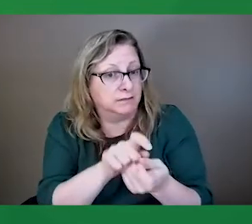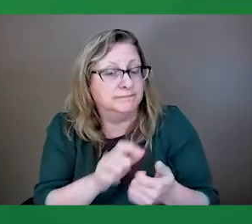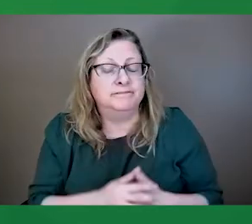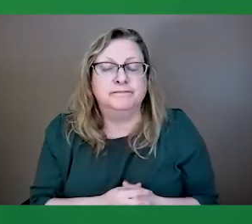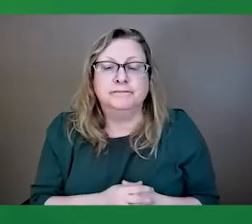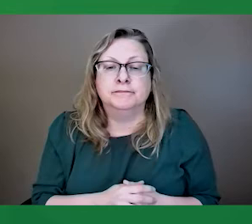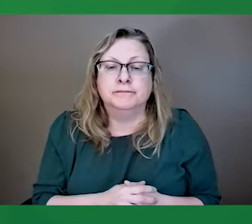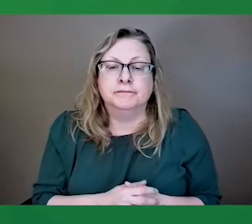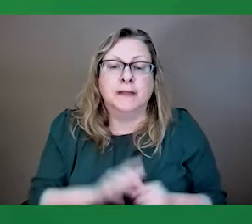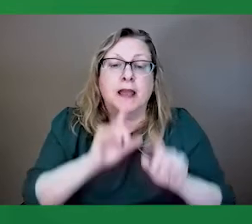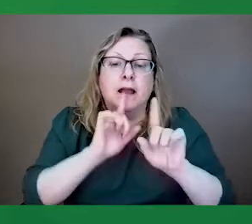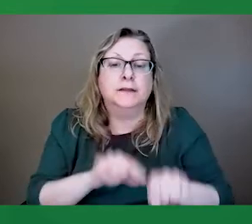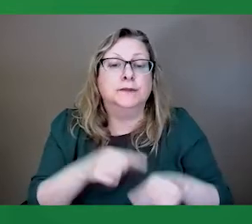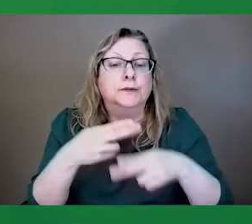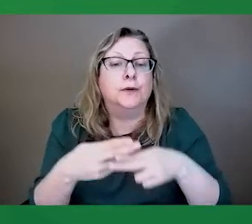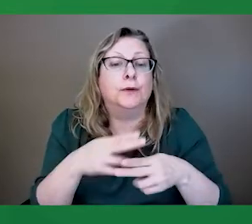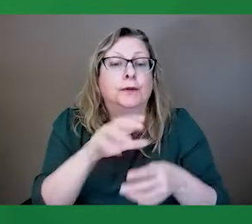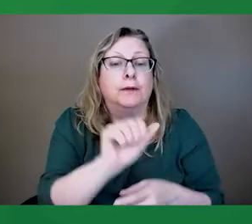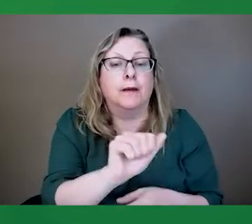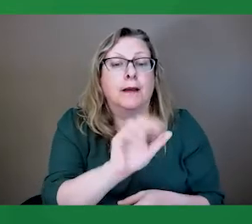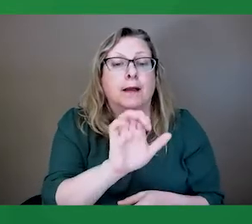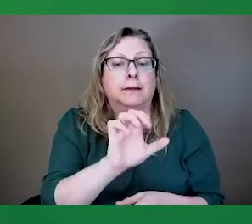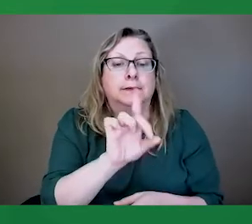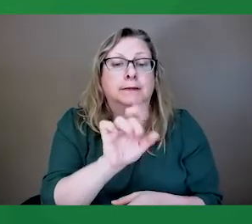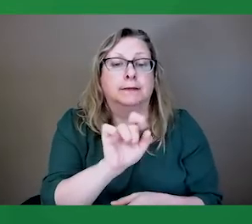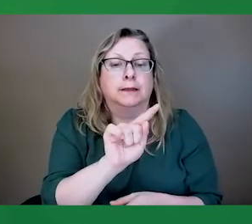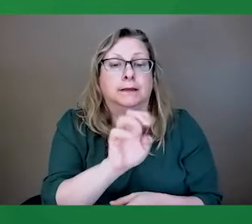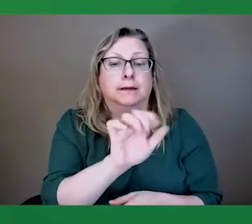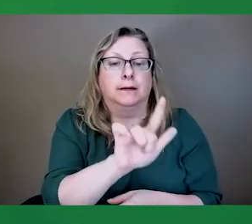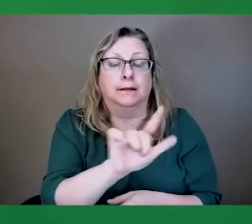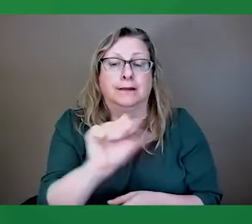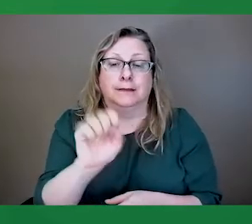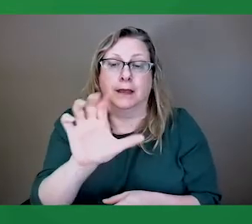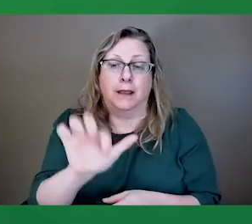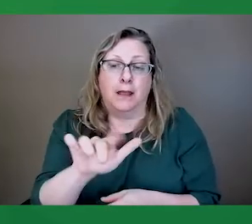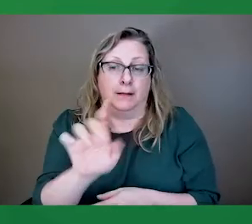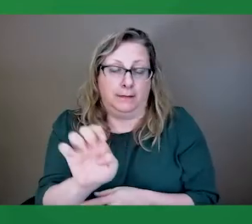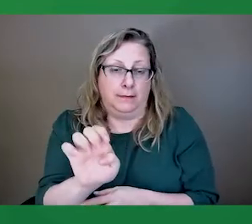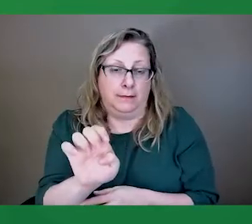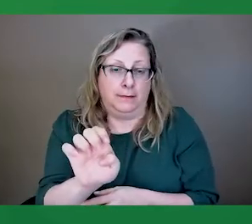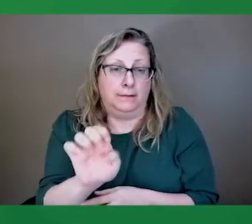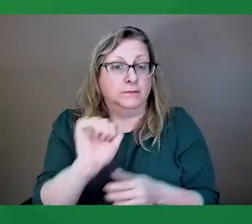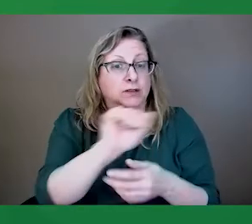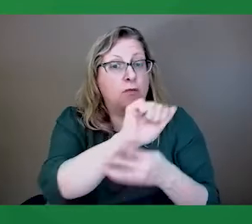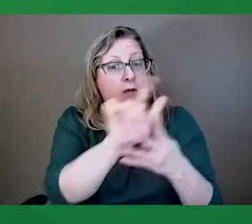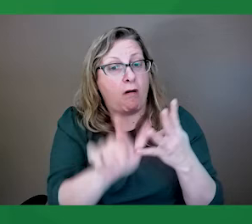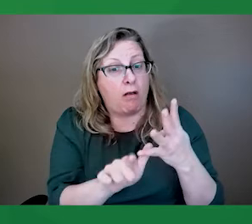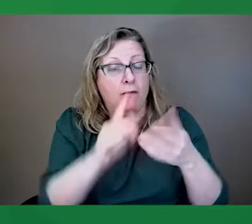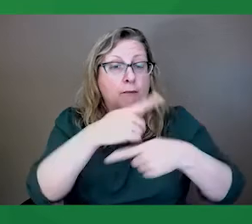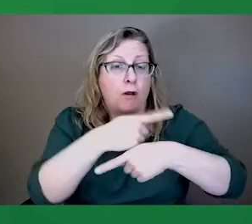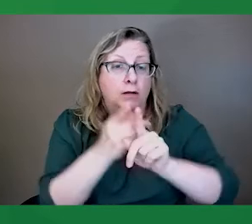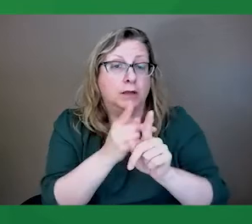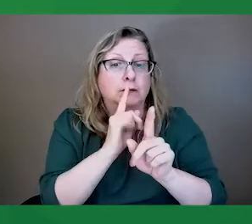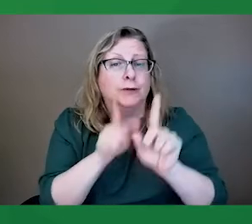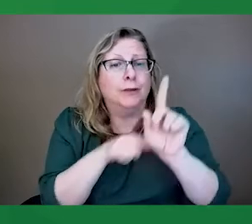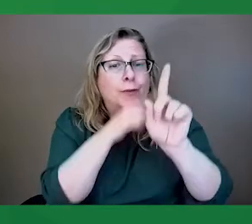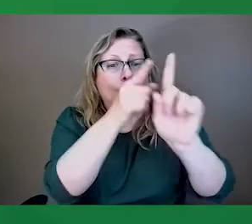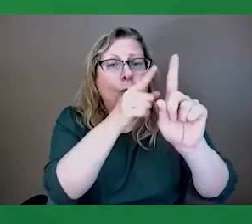The answer is accidental scale. All of these products were invented with accessibility in mind.